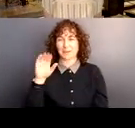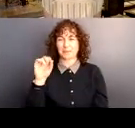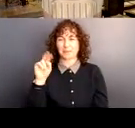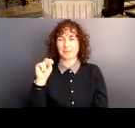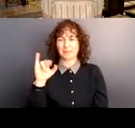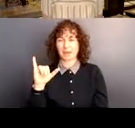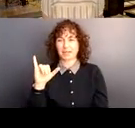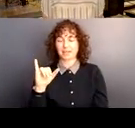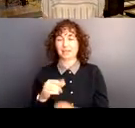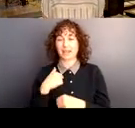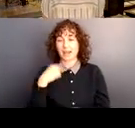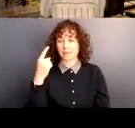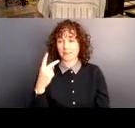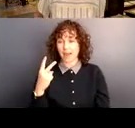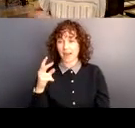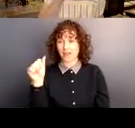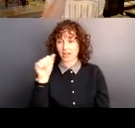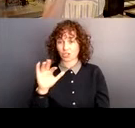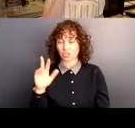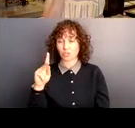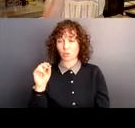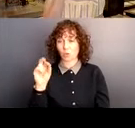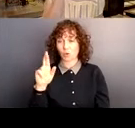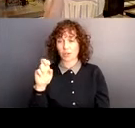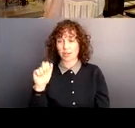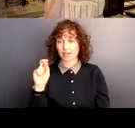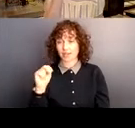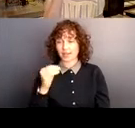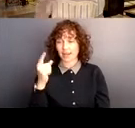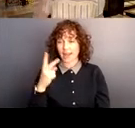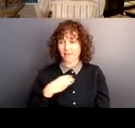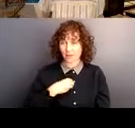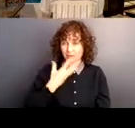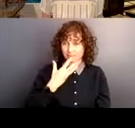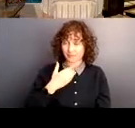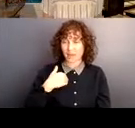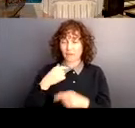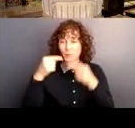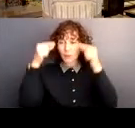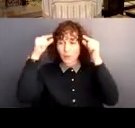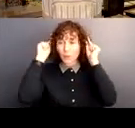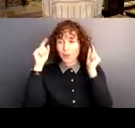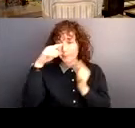I am half Asian, Korean and half Caucasian. I have short black hair and Brown eyes.